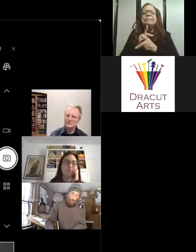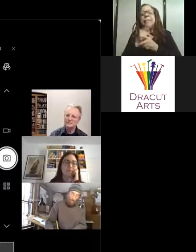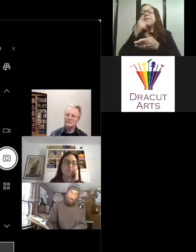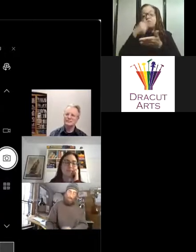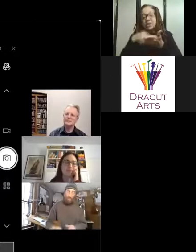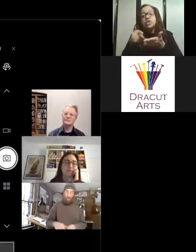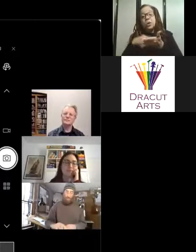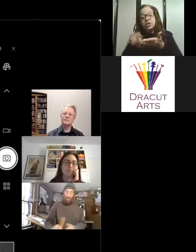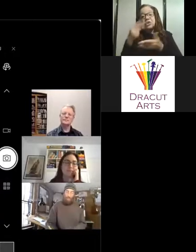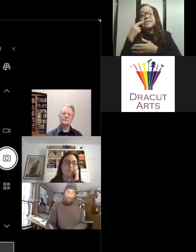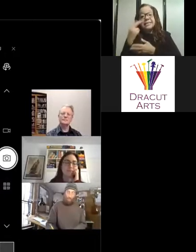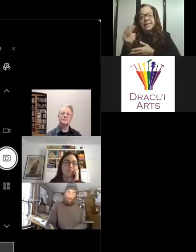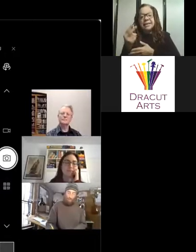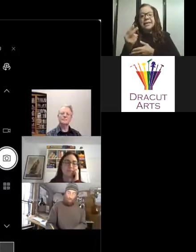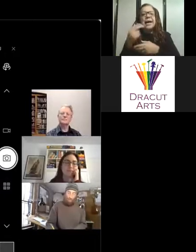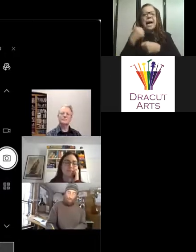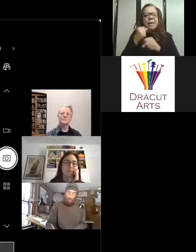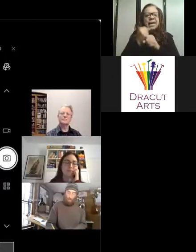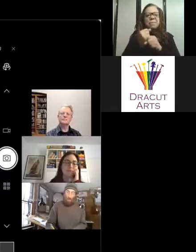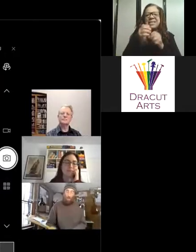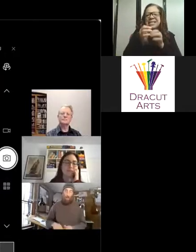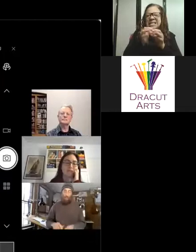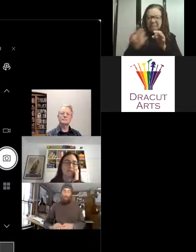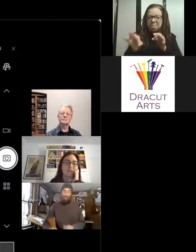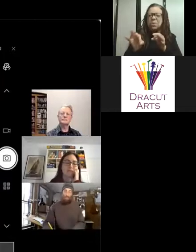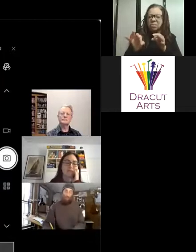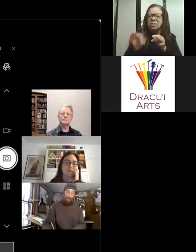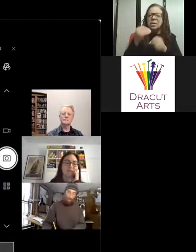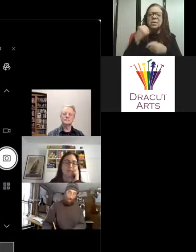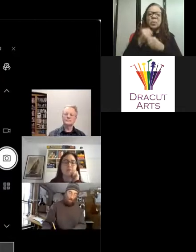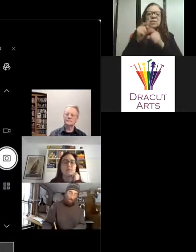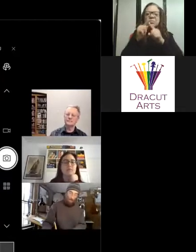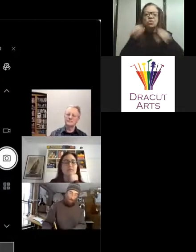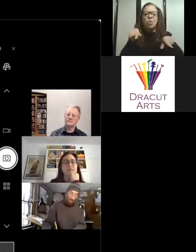and just let them be stick figures with triangle bodies so I can do a little